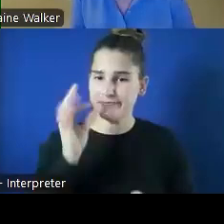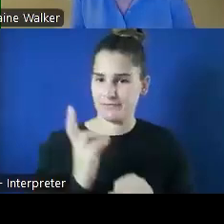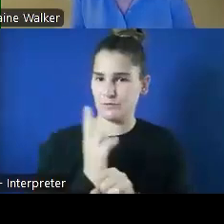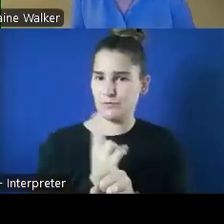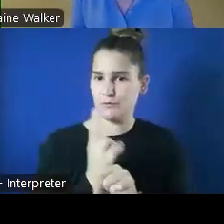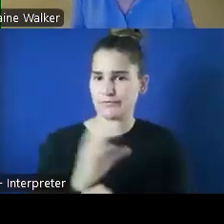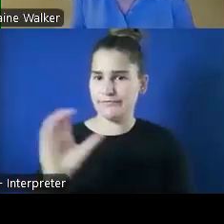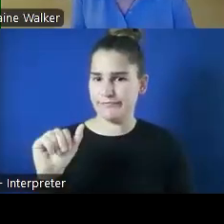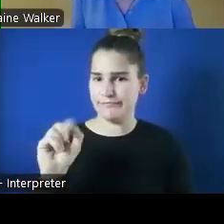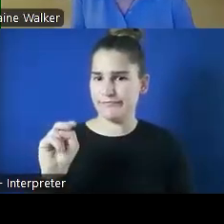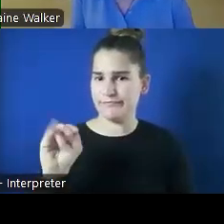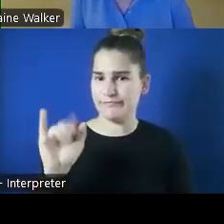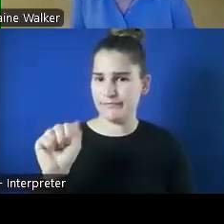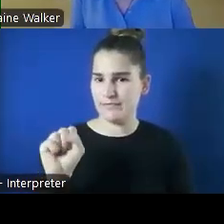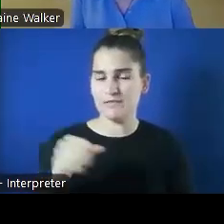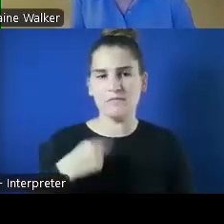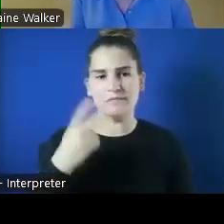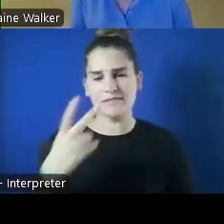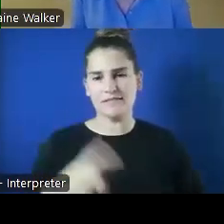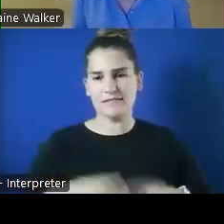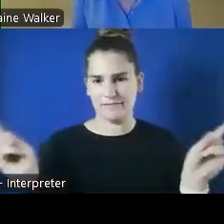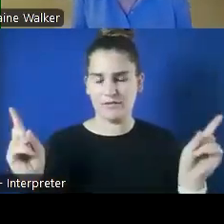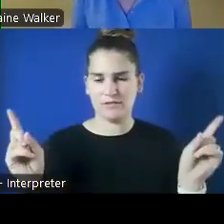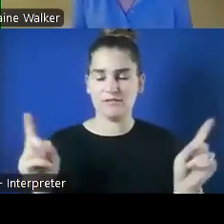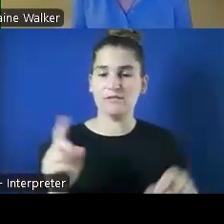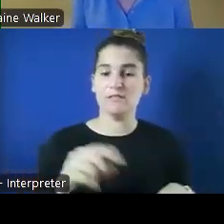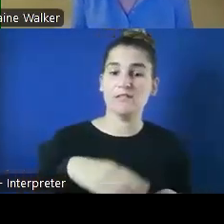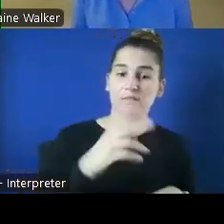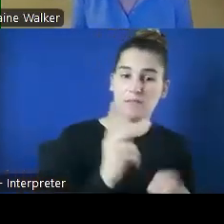that there were some differences between cannabis users and non-users I won't go